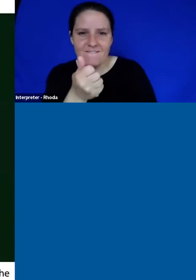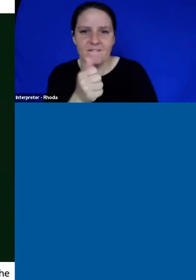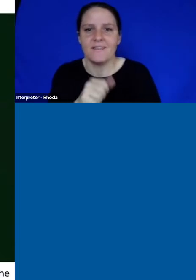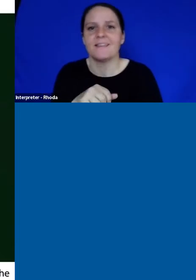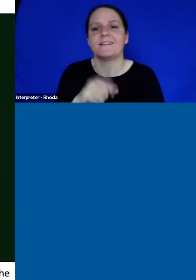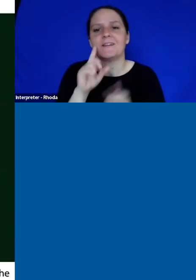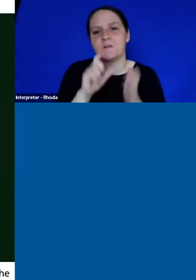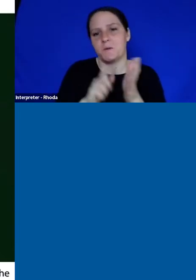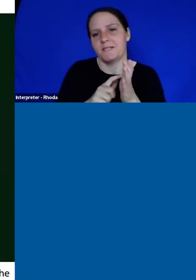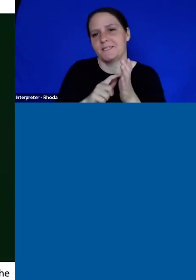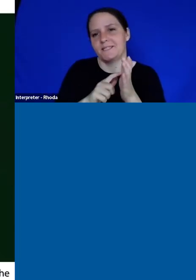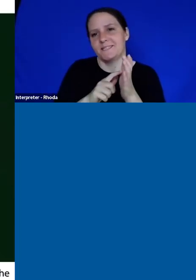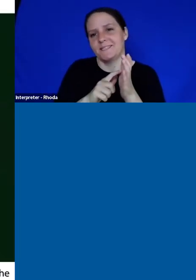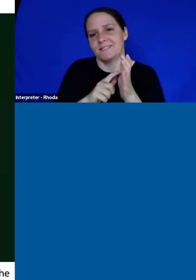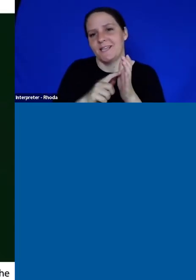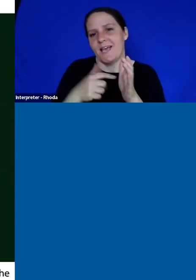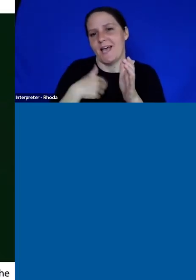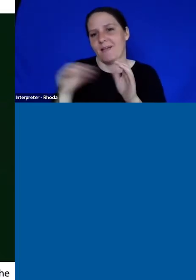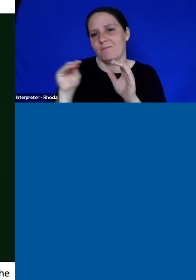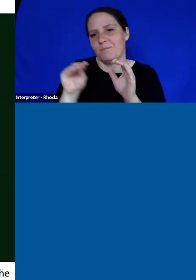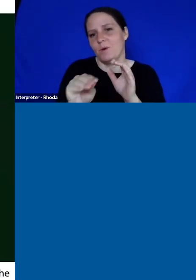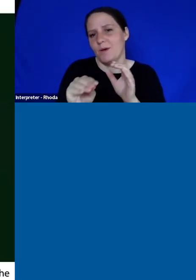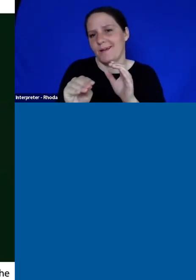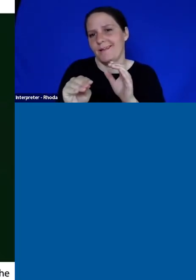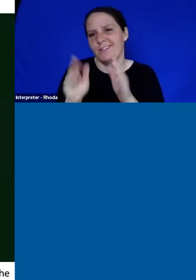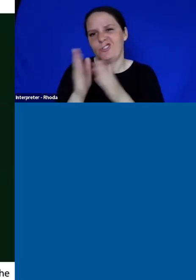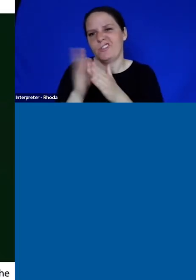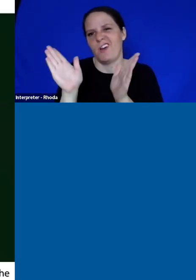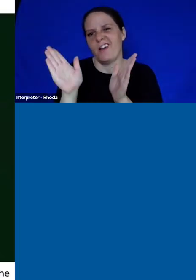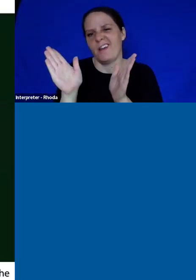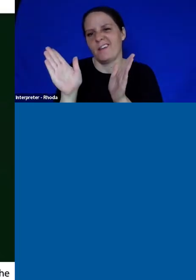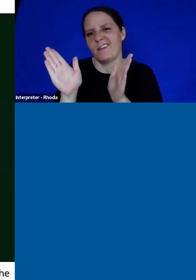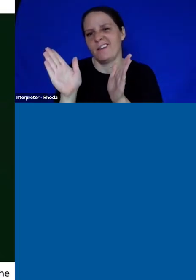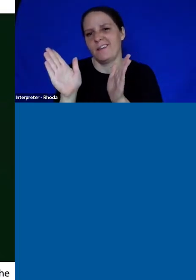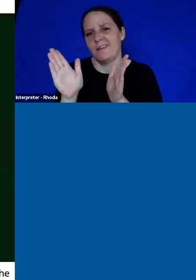I had put a really generic image description from the inaccessible social media caption.